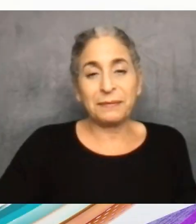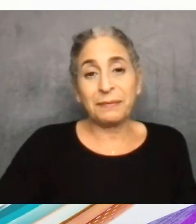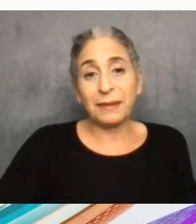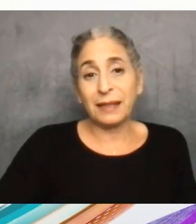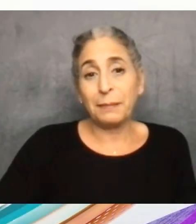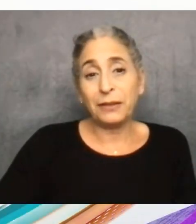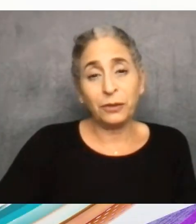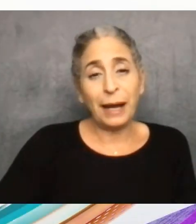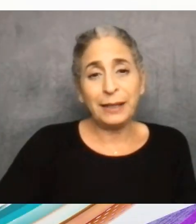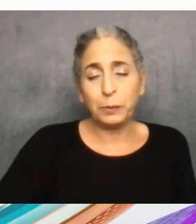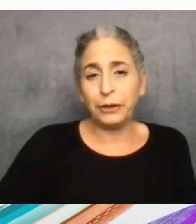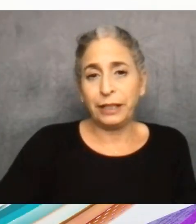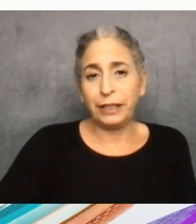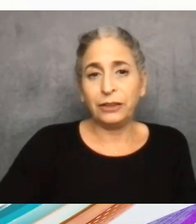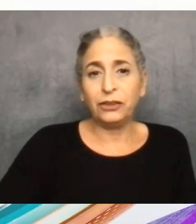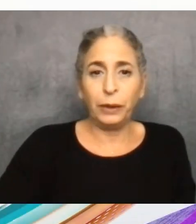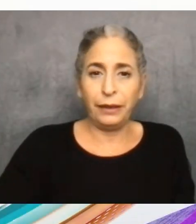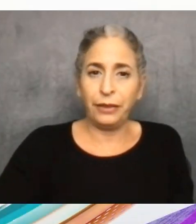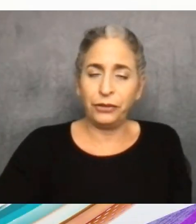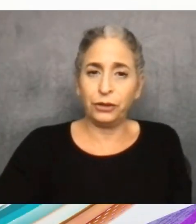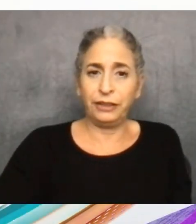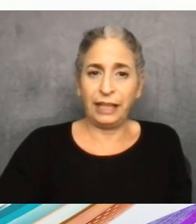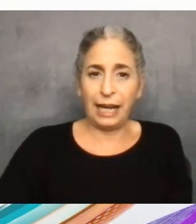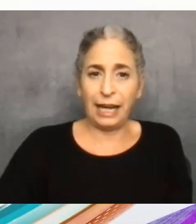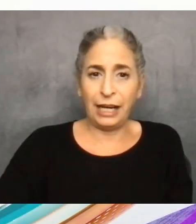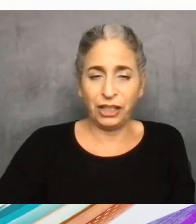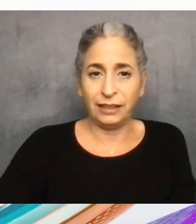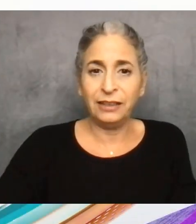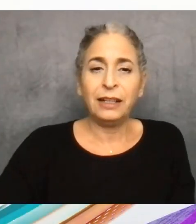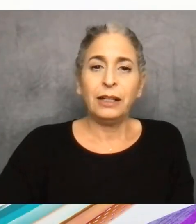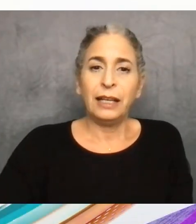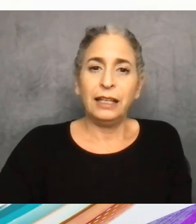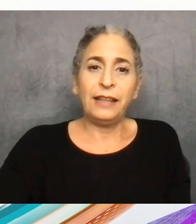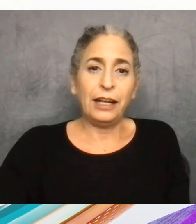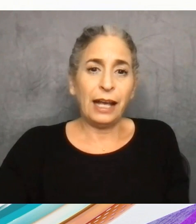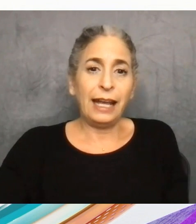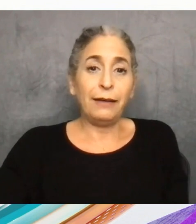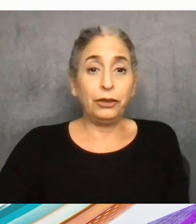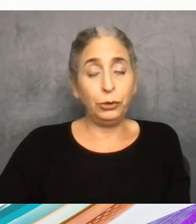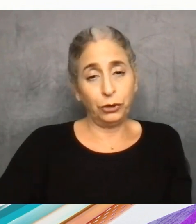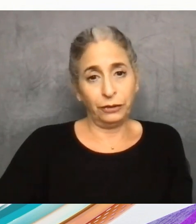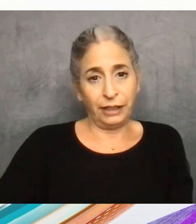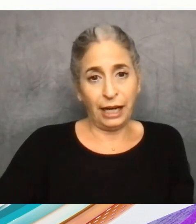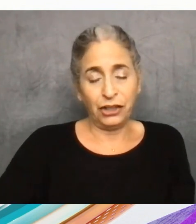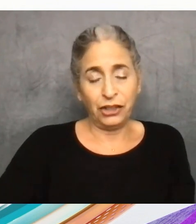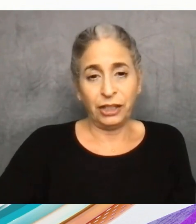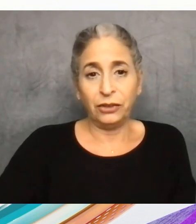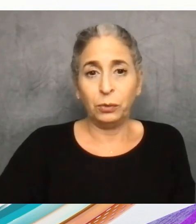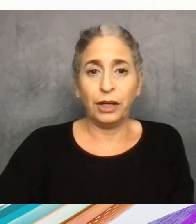My experience with certification is that I have two certifications.